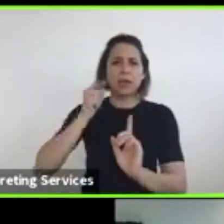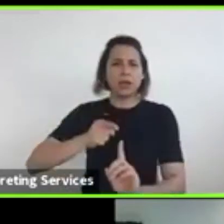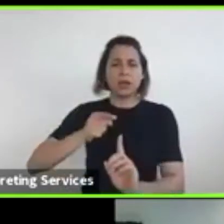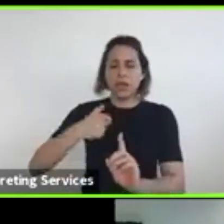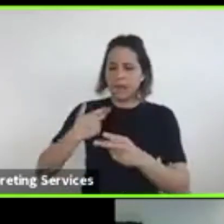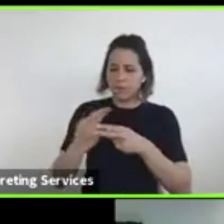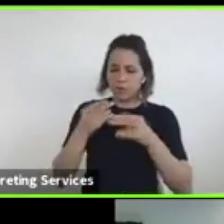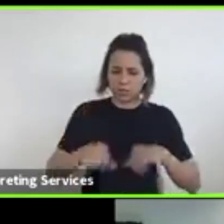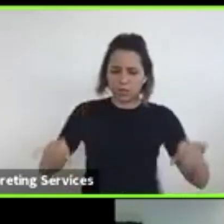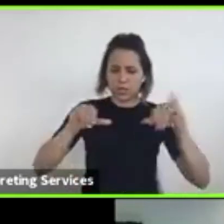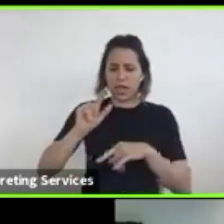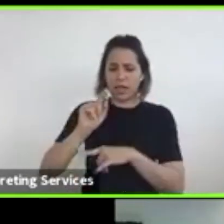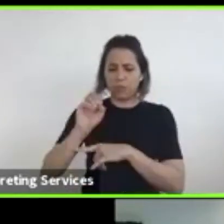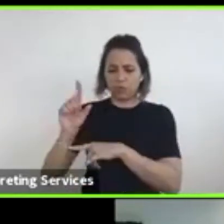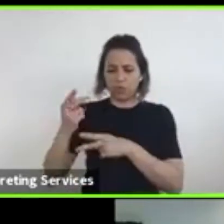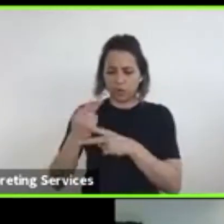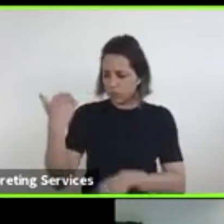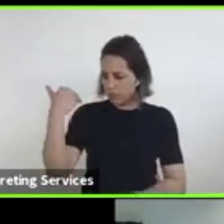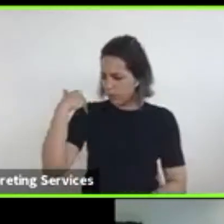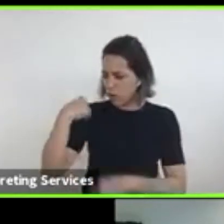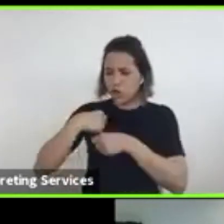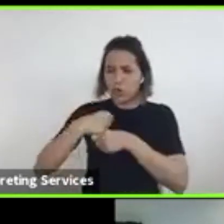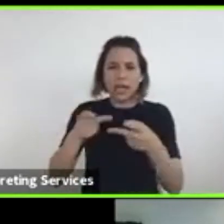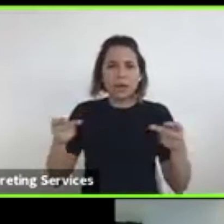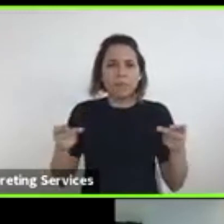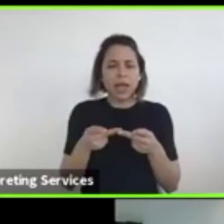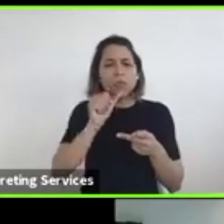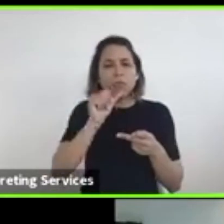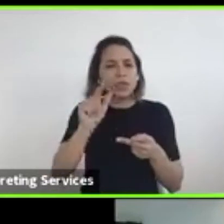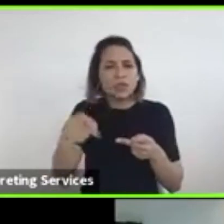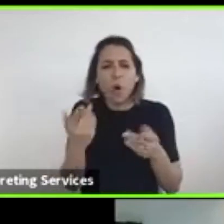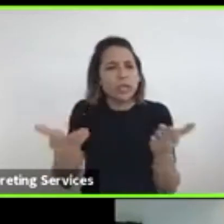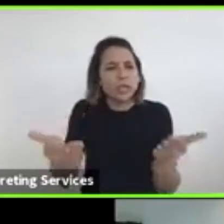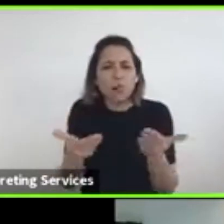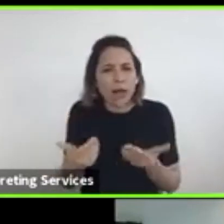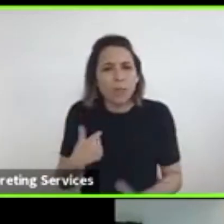TOOL USED PREVIOUSLY TO MAKE IT PLACE THAT WAS NOT ALWAYS WELCOMING TO ME, TO -- TO SHIFT